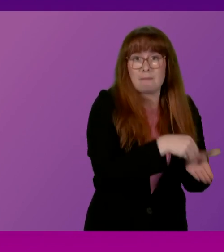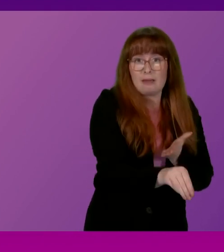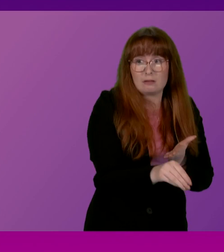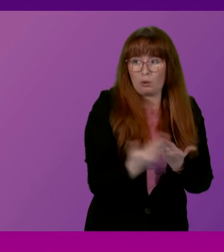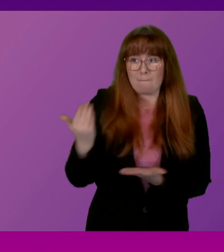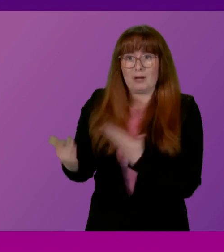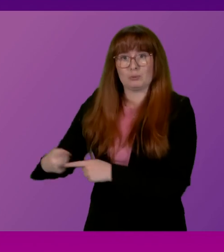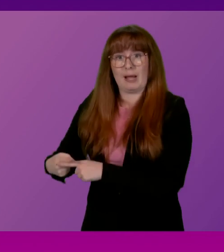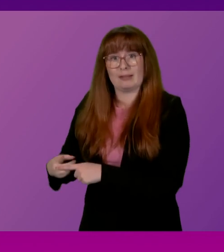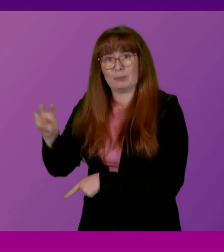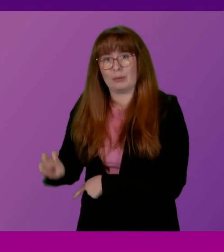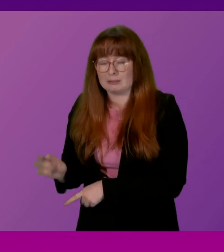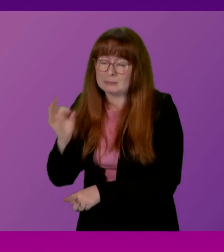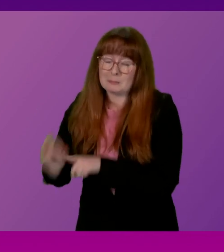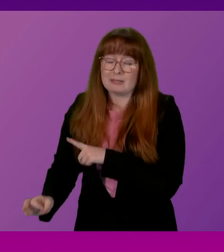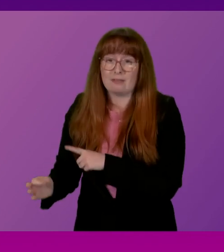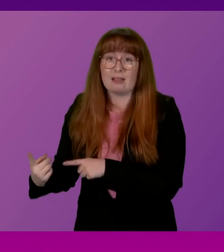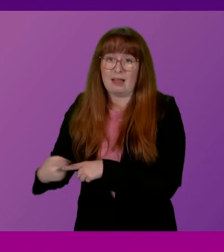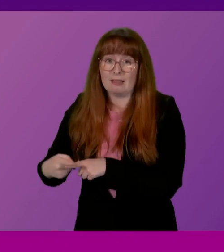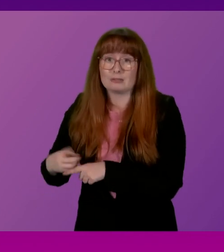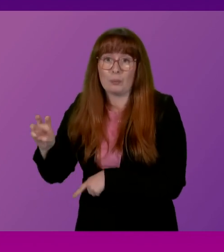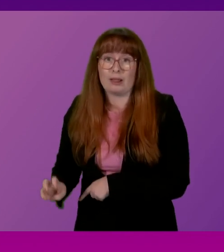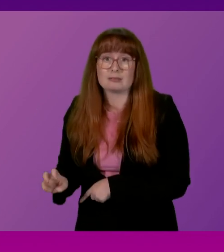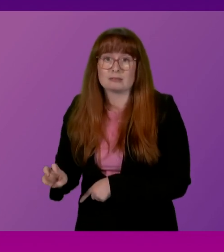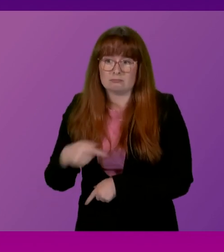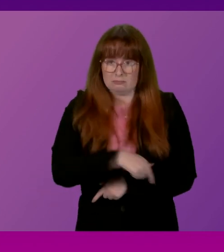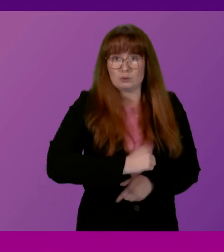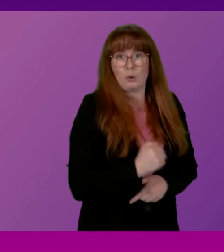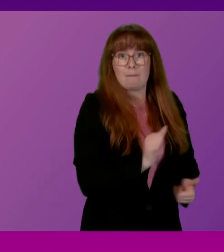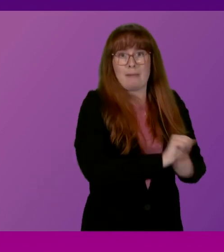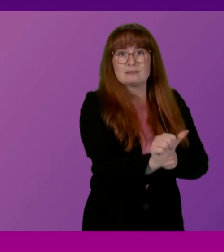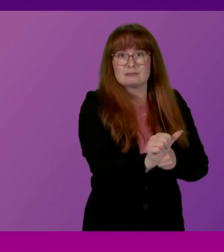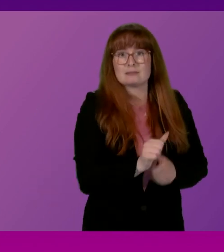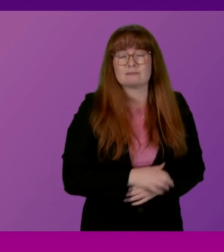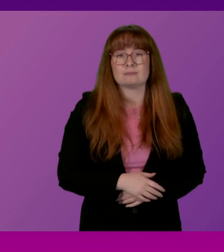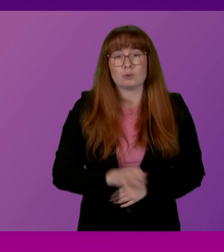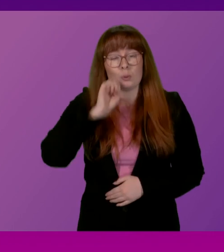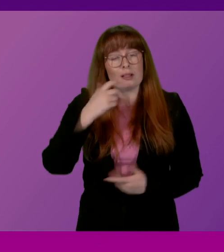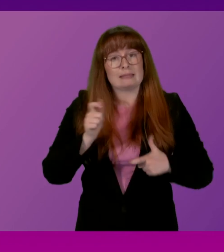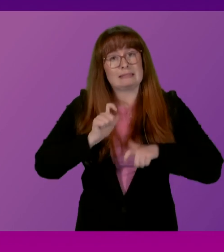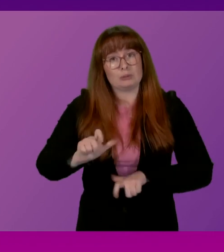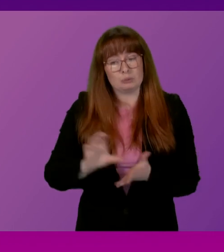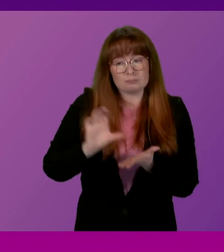rank—certainly in comparison with those in England and Wales. We will continue to invest in our police service.